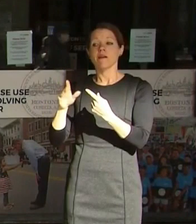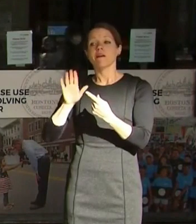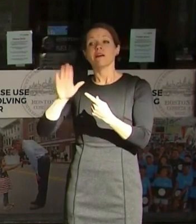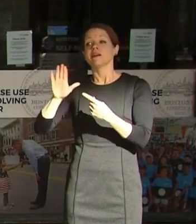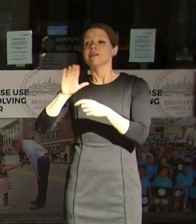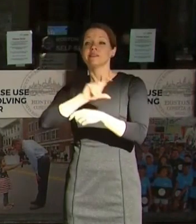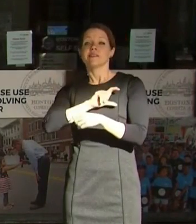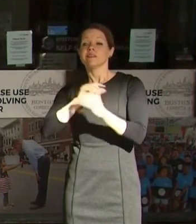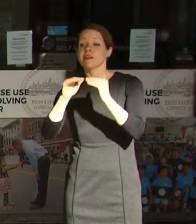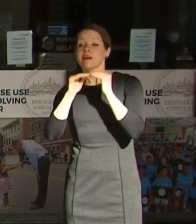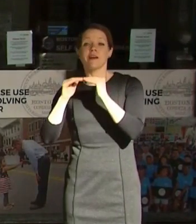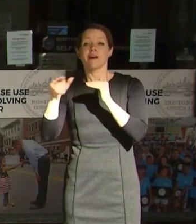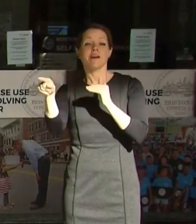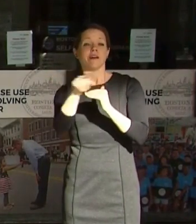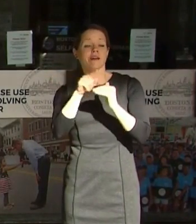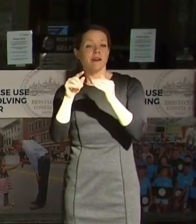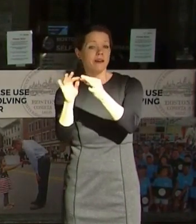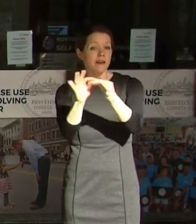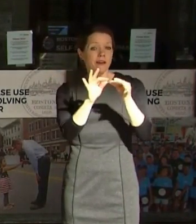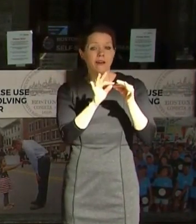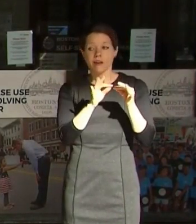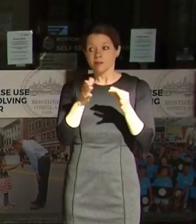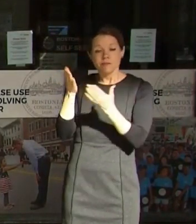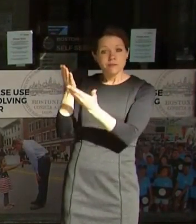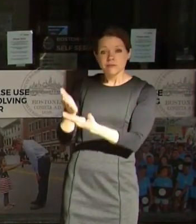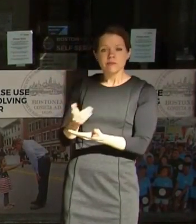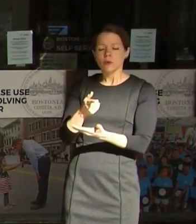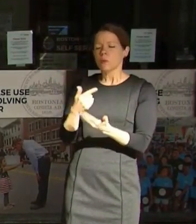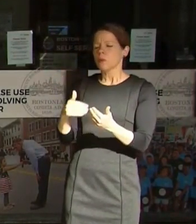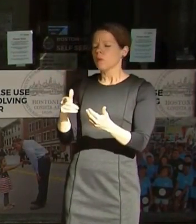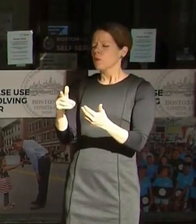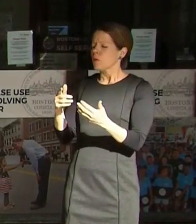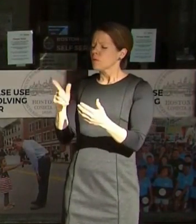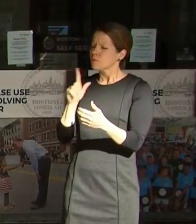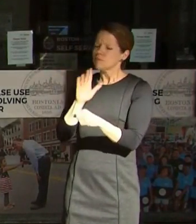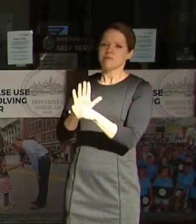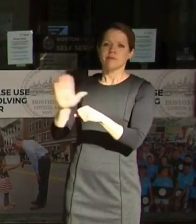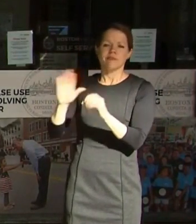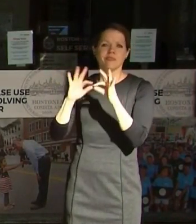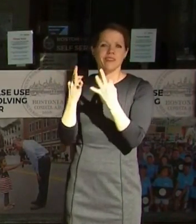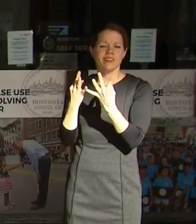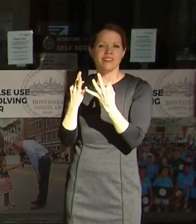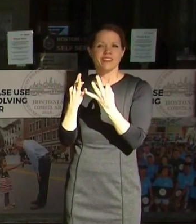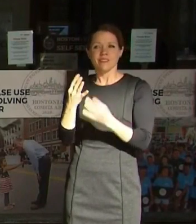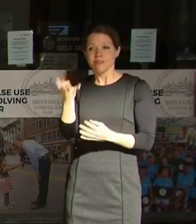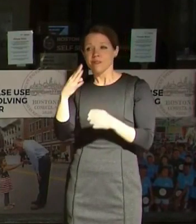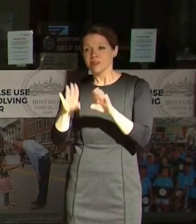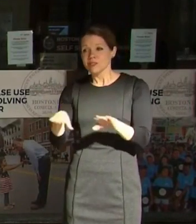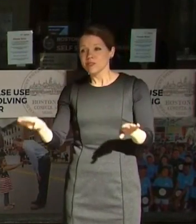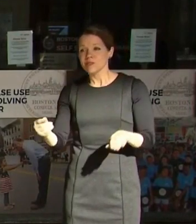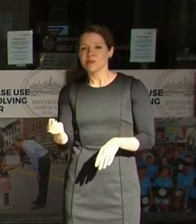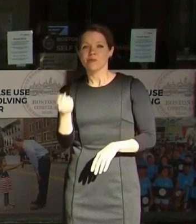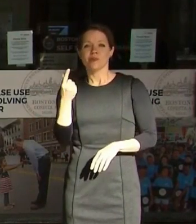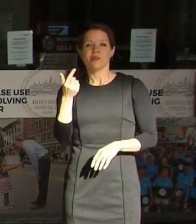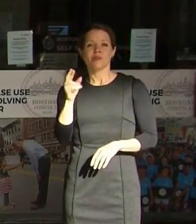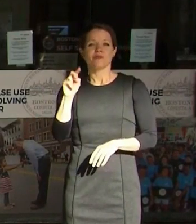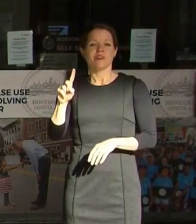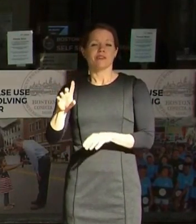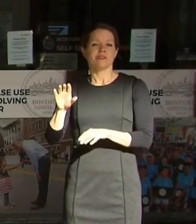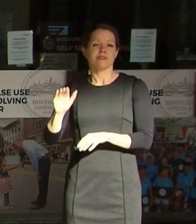HE WAS A DECORATED OFFICER RECEIVING SEVERAL COMMENDATIONS. THE FIRST THING THAT HIS FELLOW OFFICERS REMARKED WAS HIS